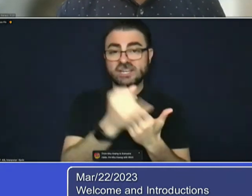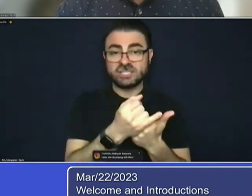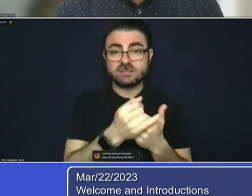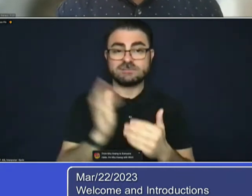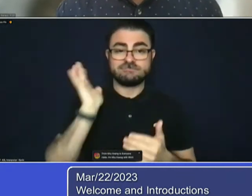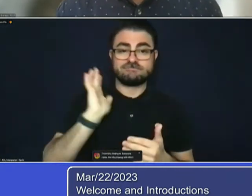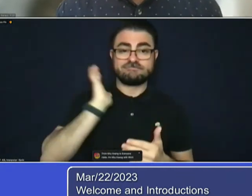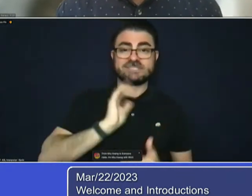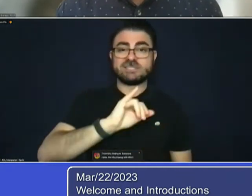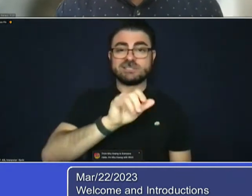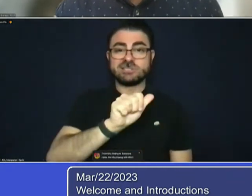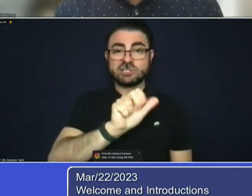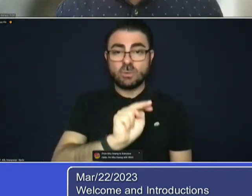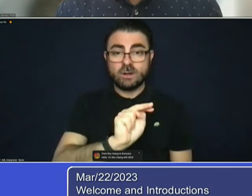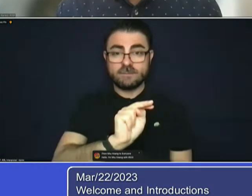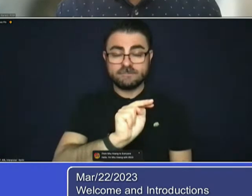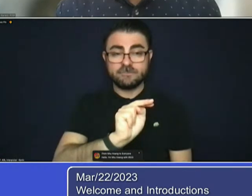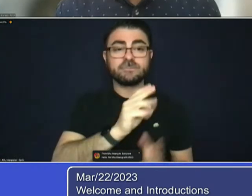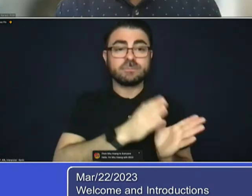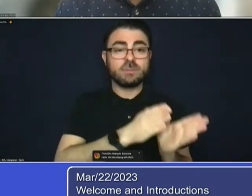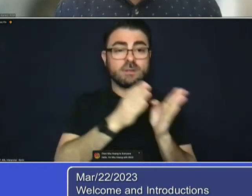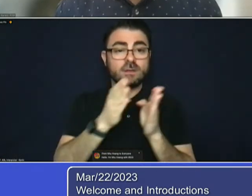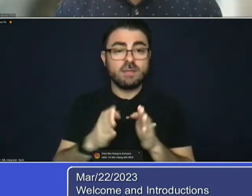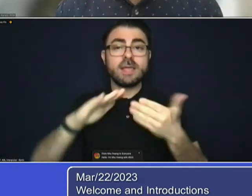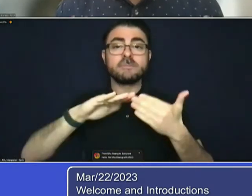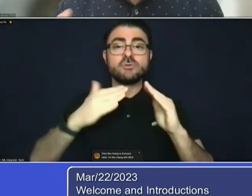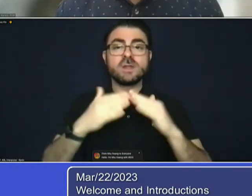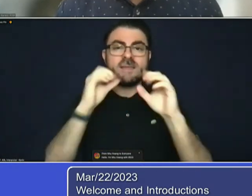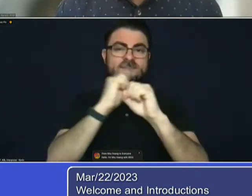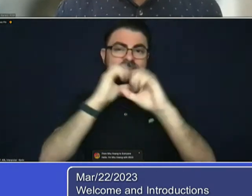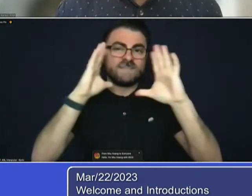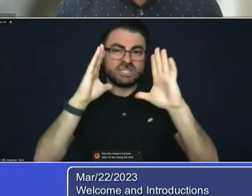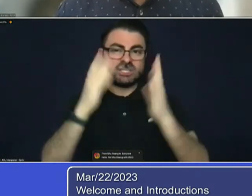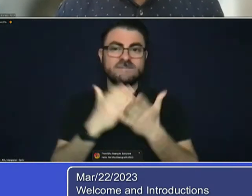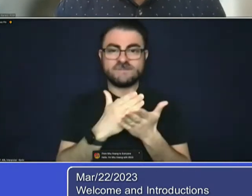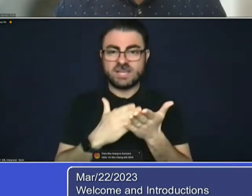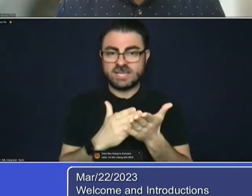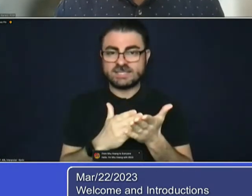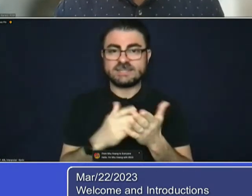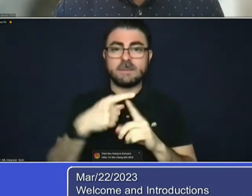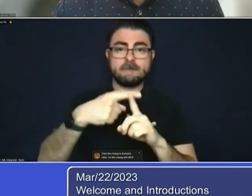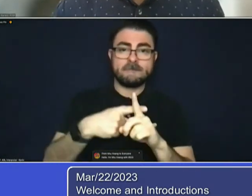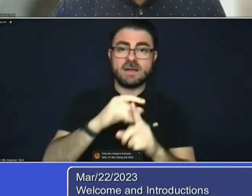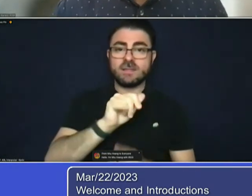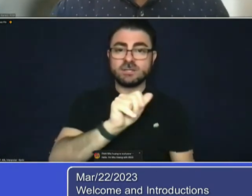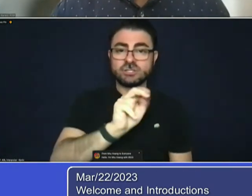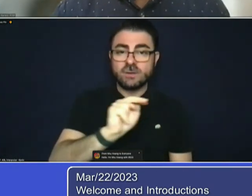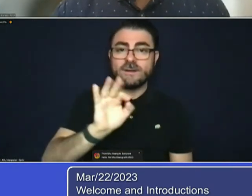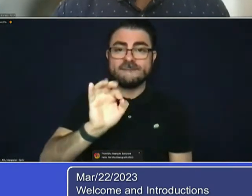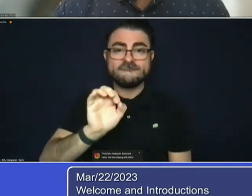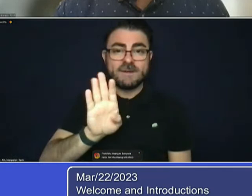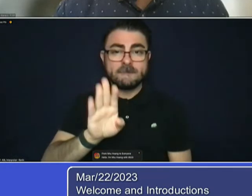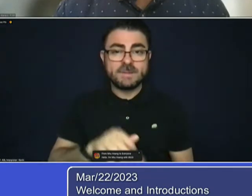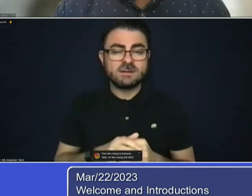KICKOFF AND PROJECT OVERVIEW AND ACCESSIBILITY SURVEY IN JANUARY.